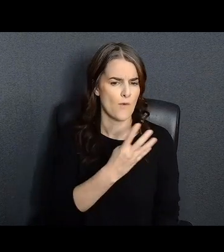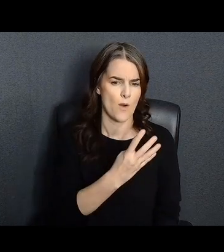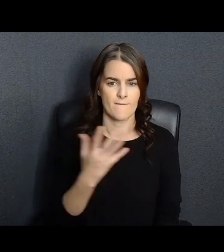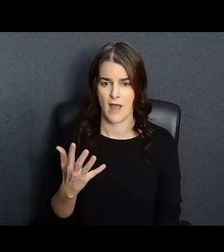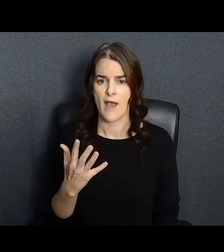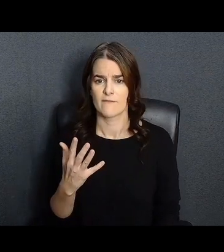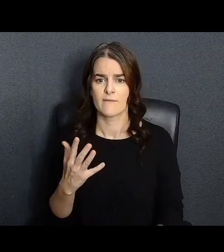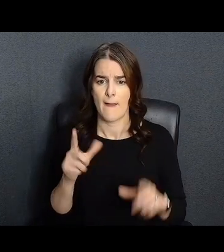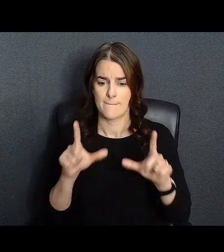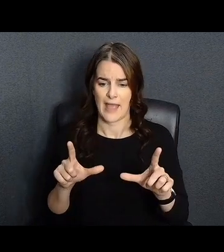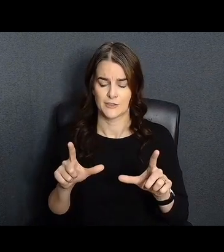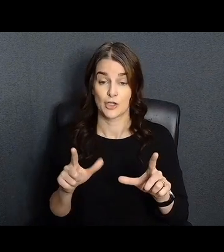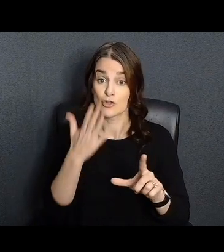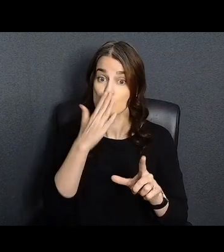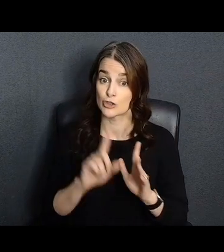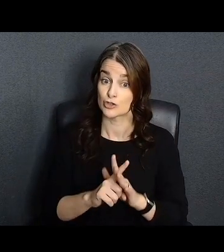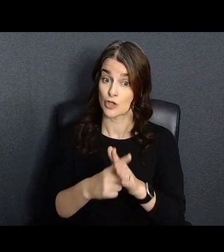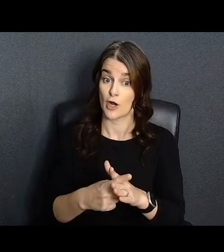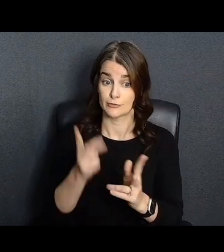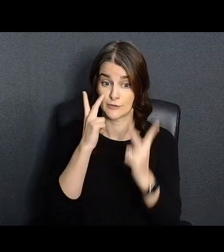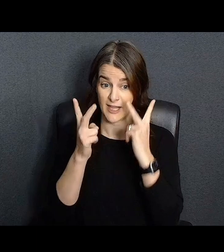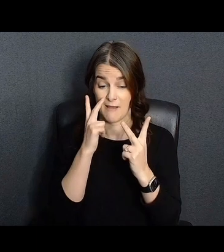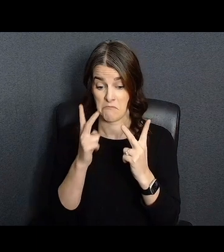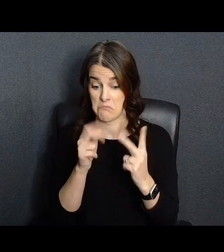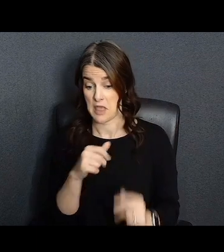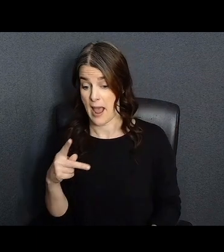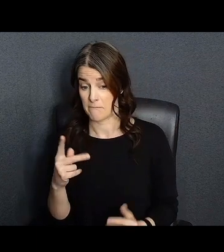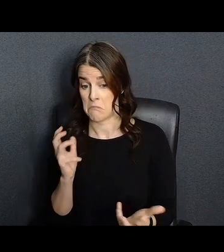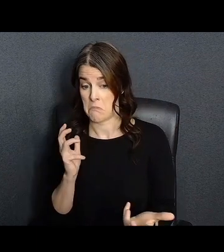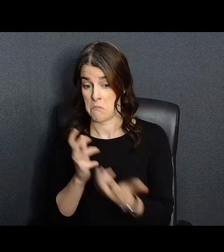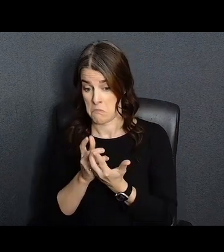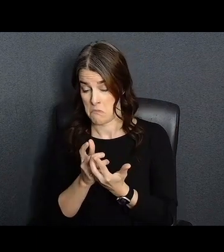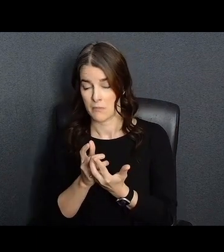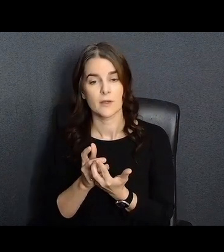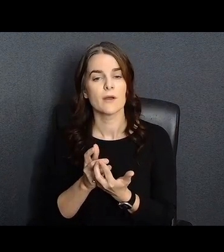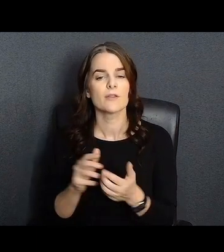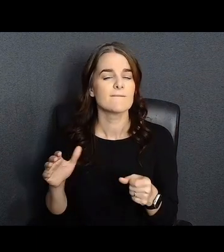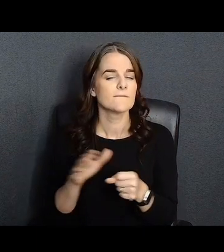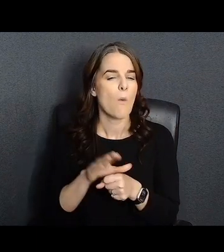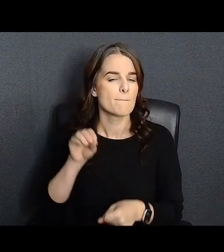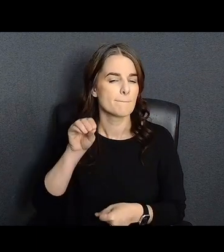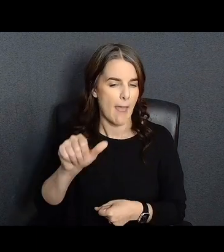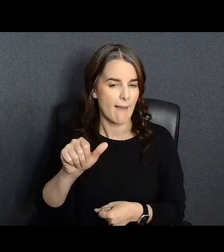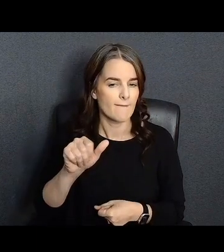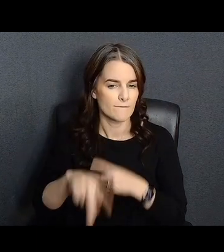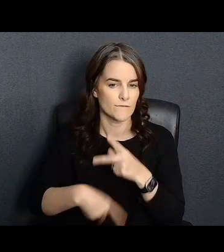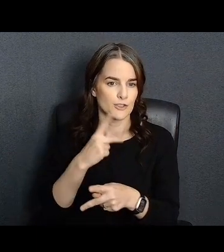but that can be a really great start for somebody to see if this app is a good fit. The full paid for version of the app--